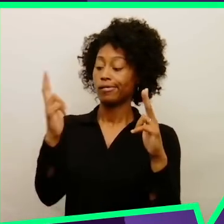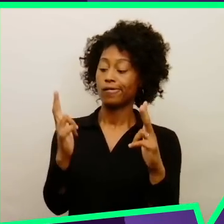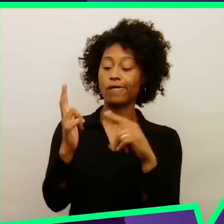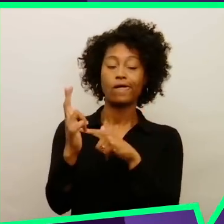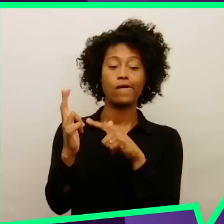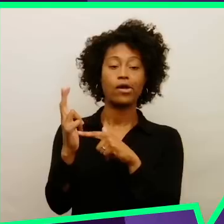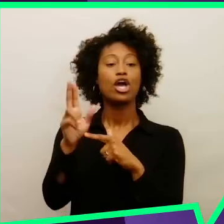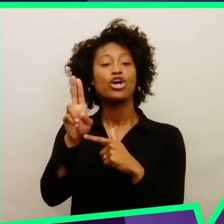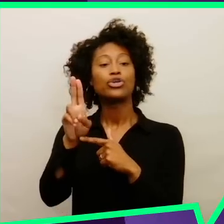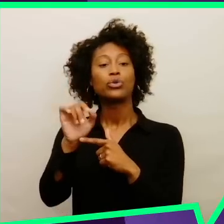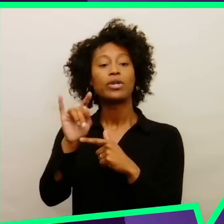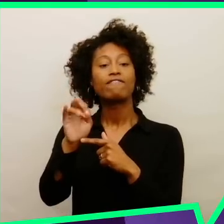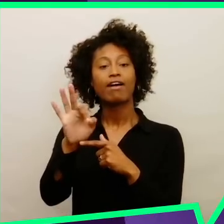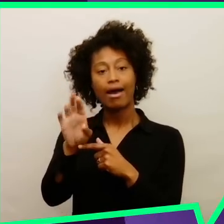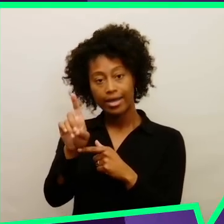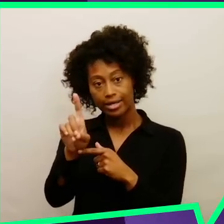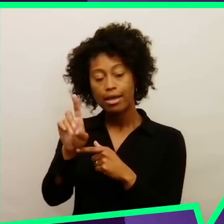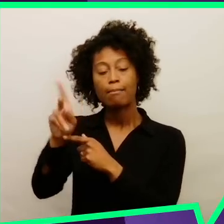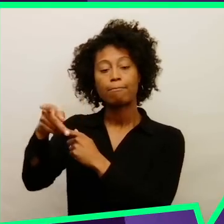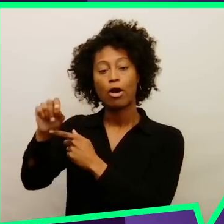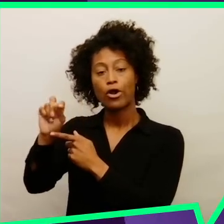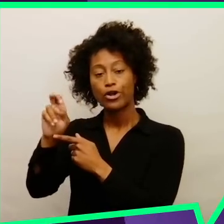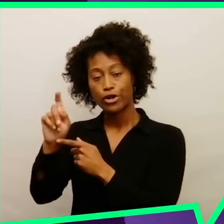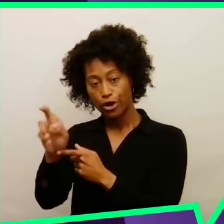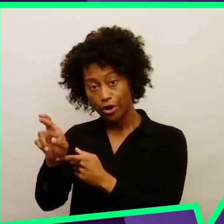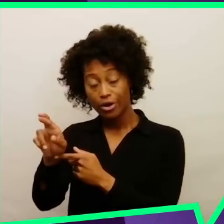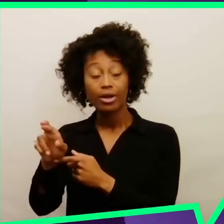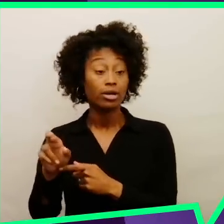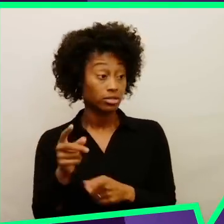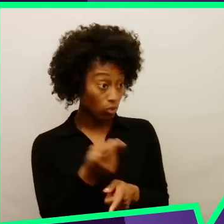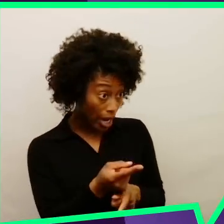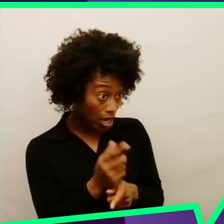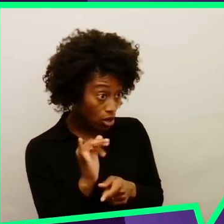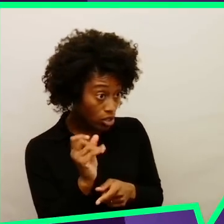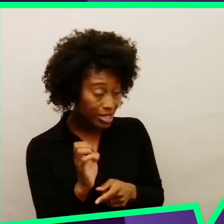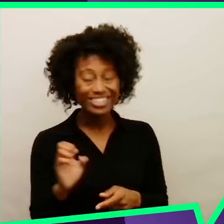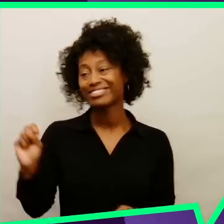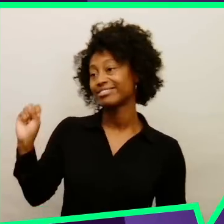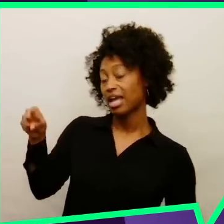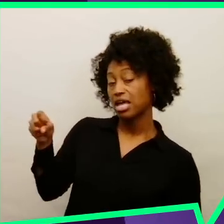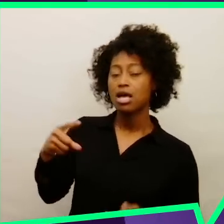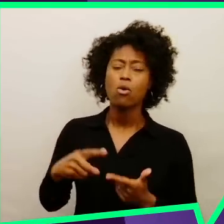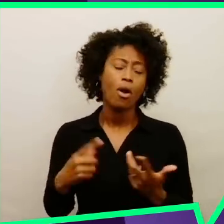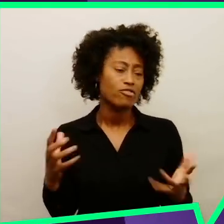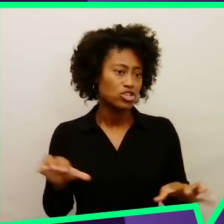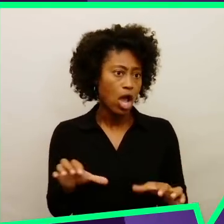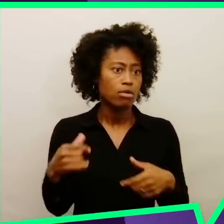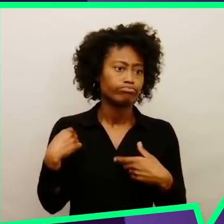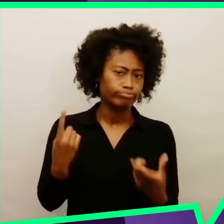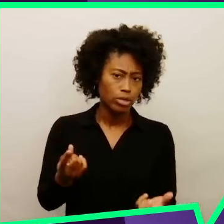Excellent. And it's something that we've done a lot of. This is a Special Olympics like specialty, especially in the esports world.